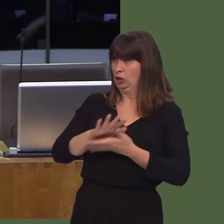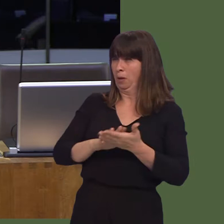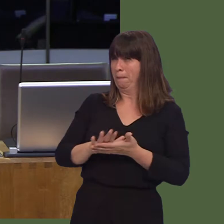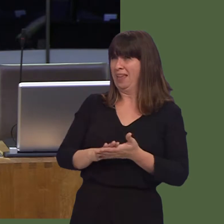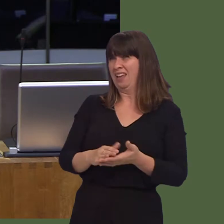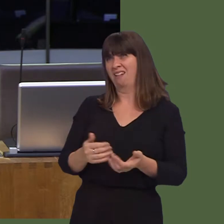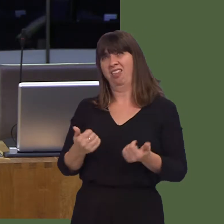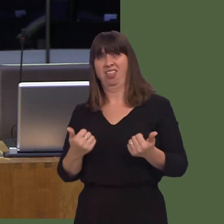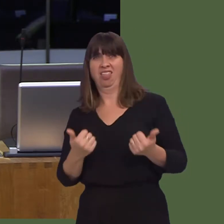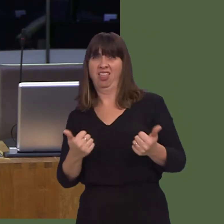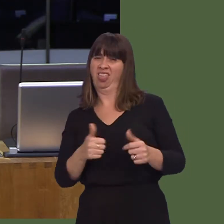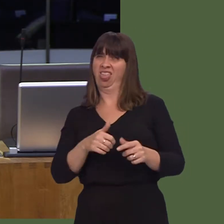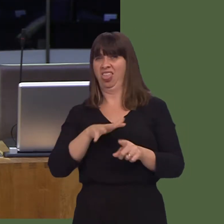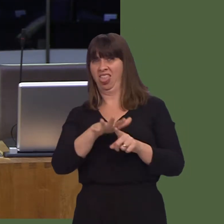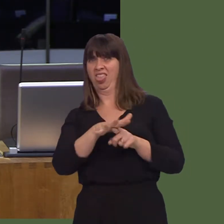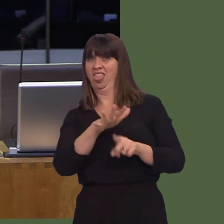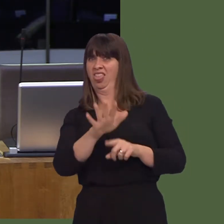Now, I'm glad you agreed with me on that point.